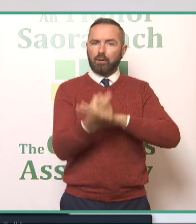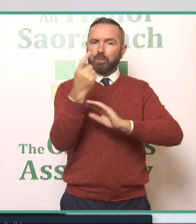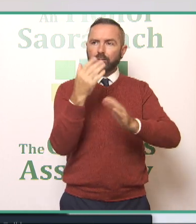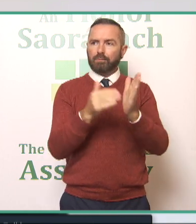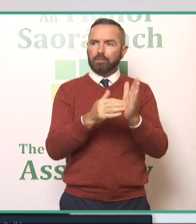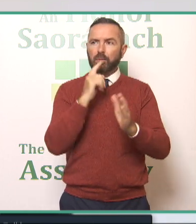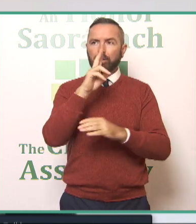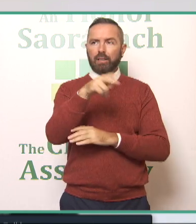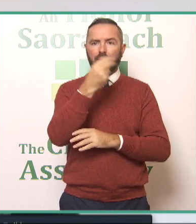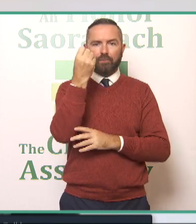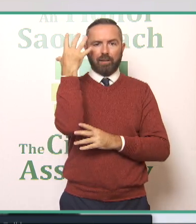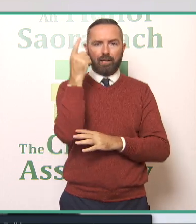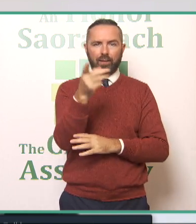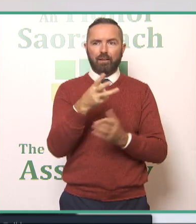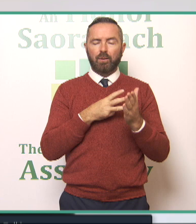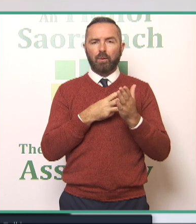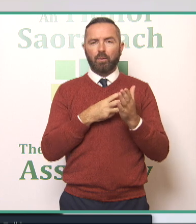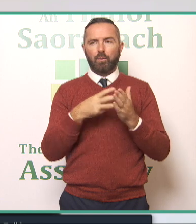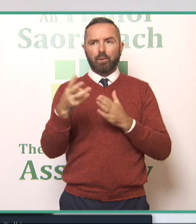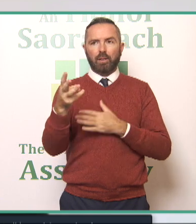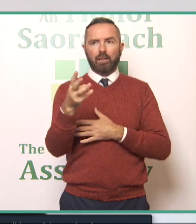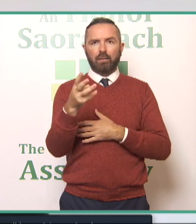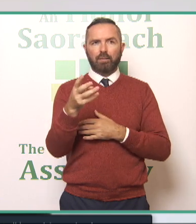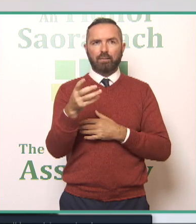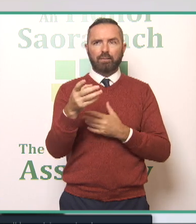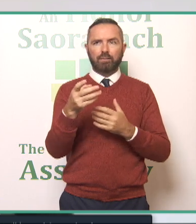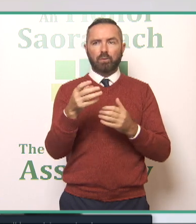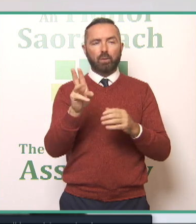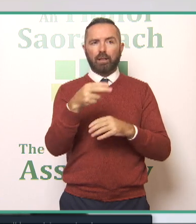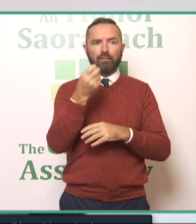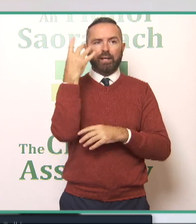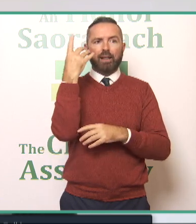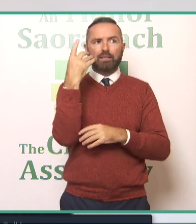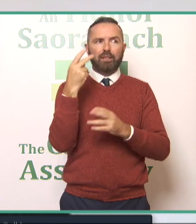can't forget those ones that um would be less traditional than what we typically expect thanks